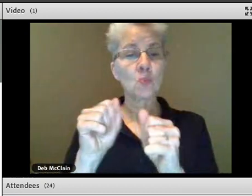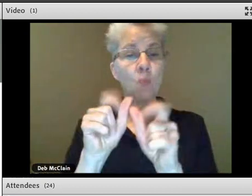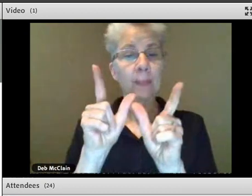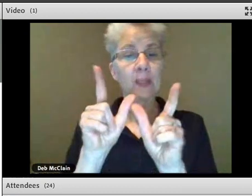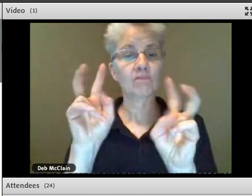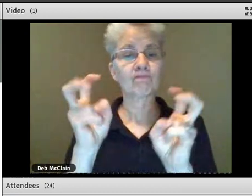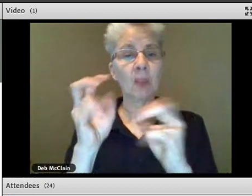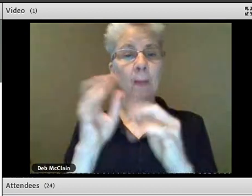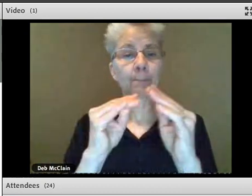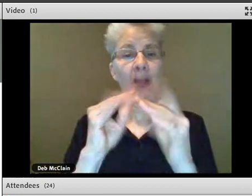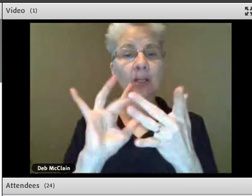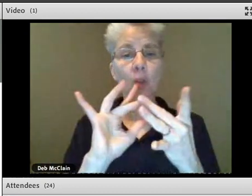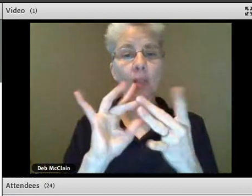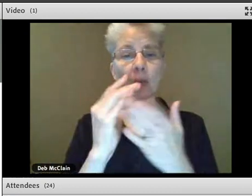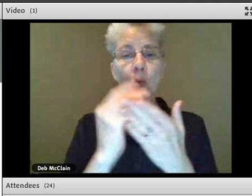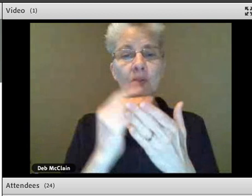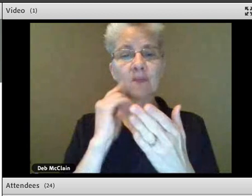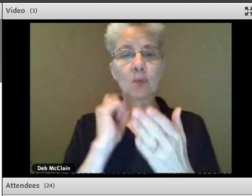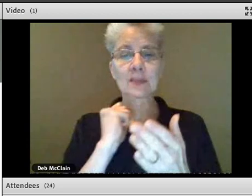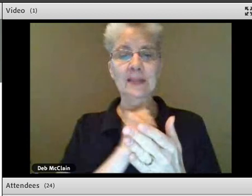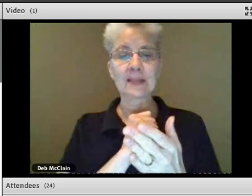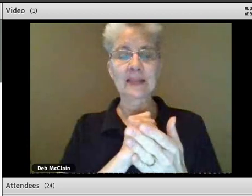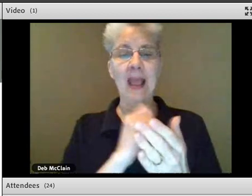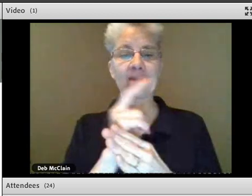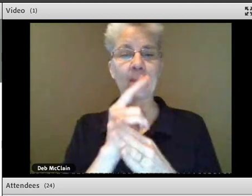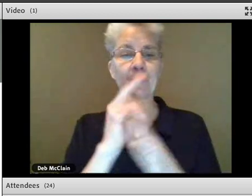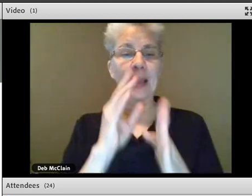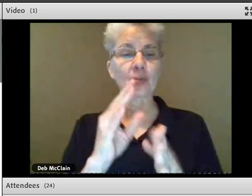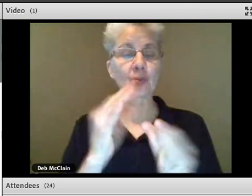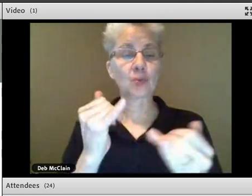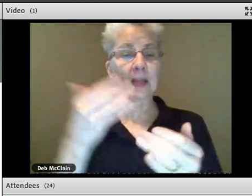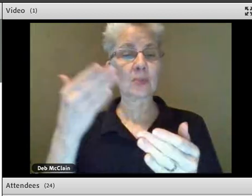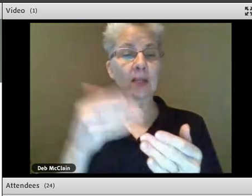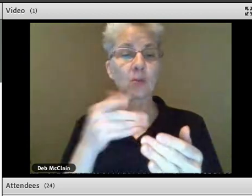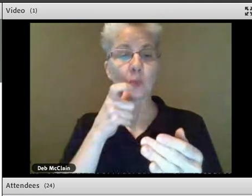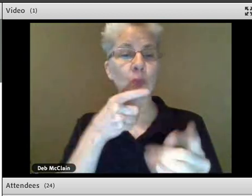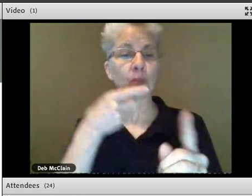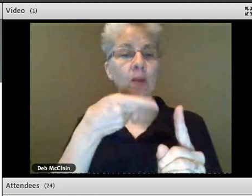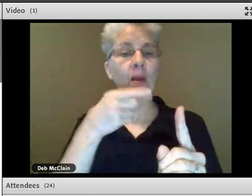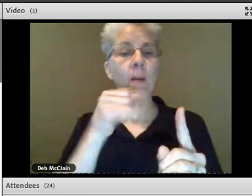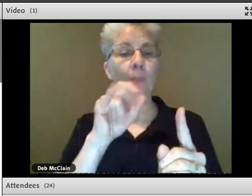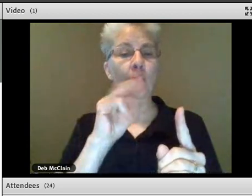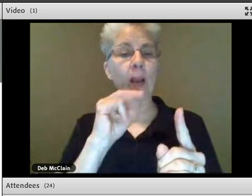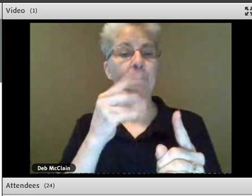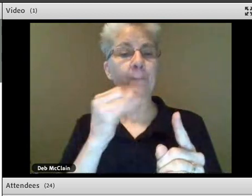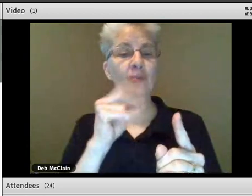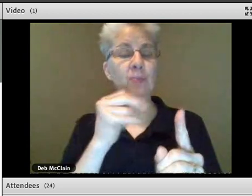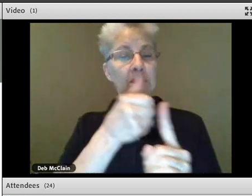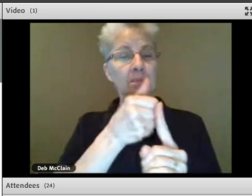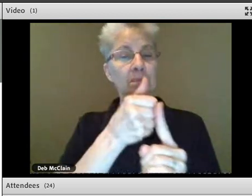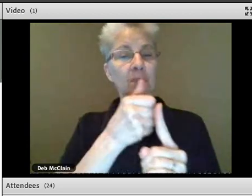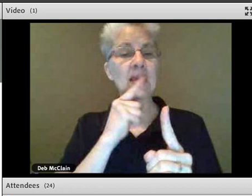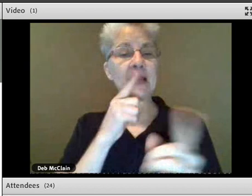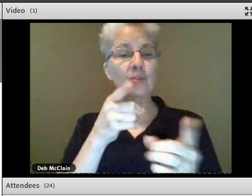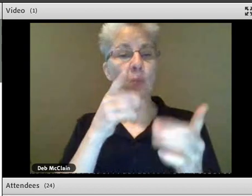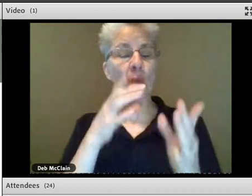"Building Online Courses For Staff and Patrons," and today's presenter, Brian Pichman. Brian Pichman is the director